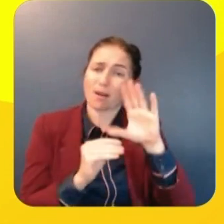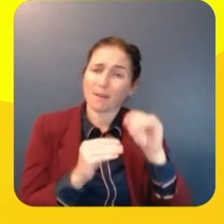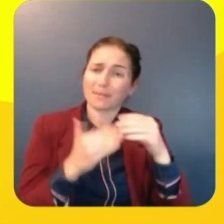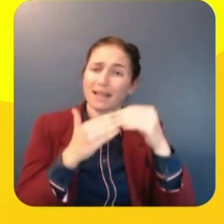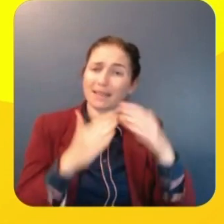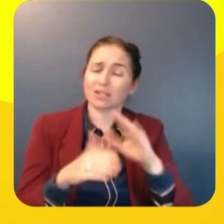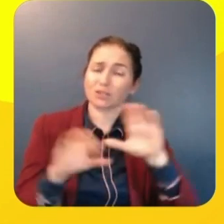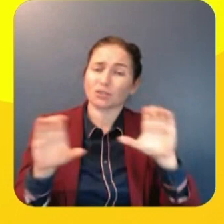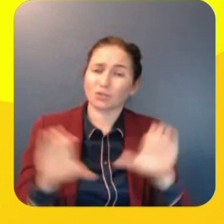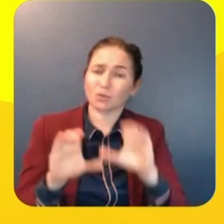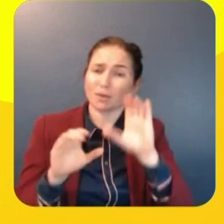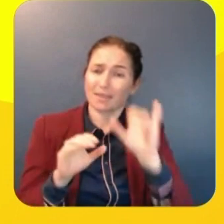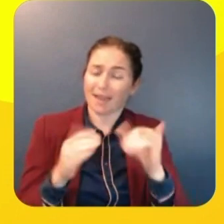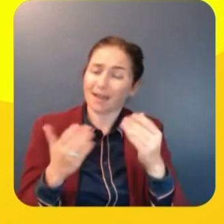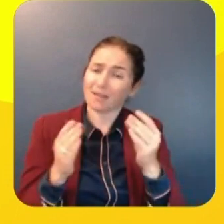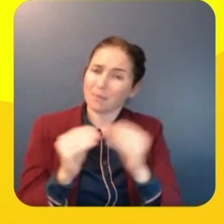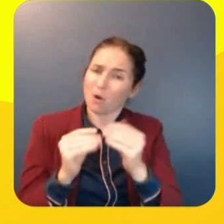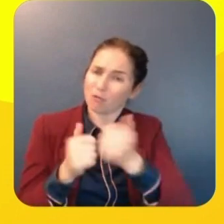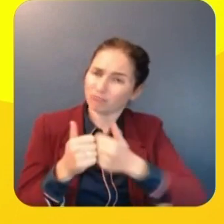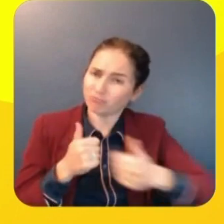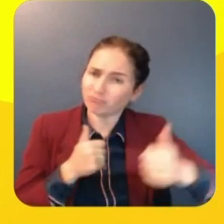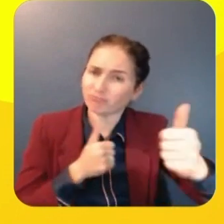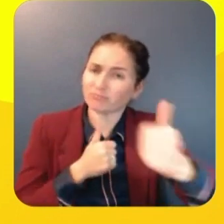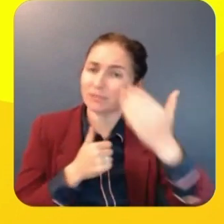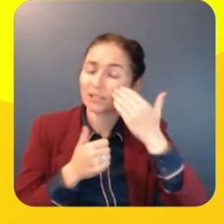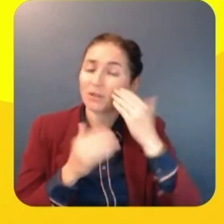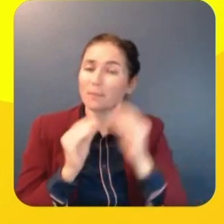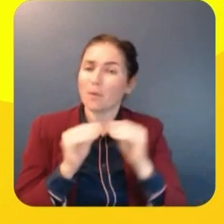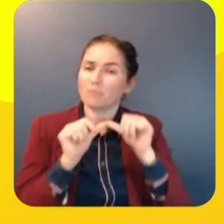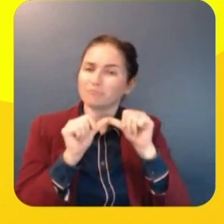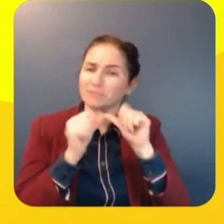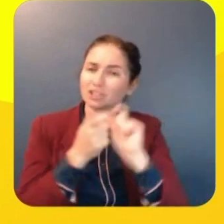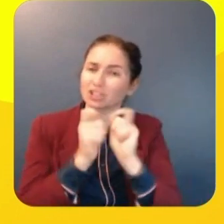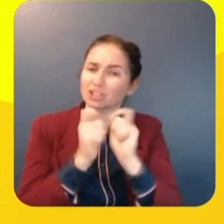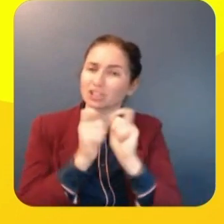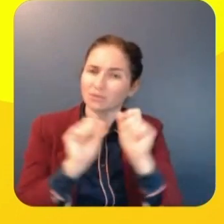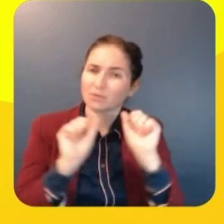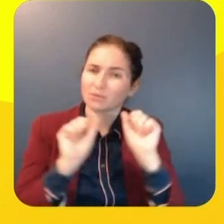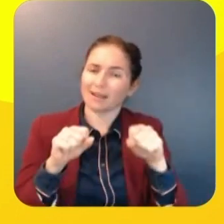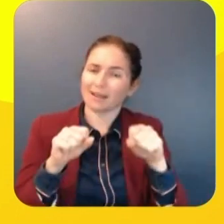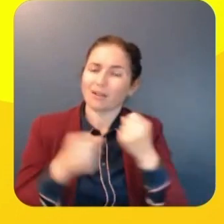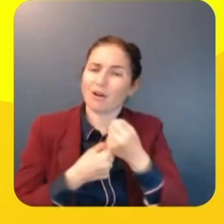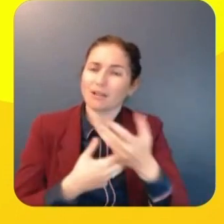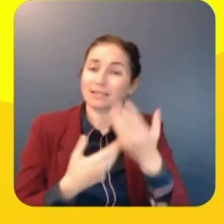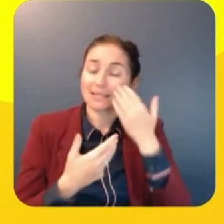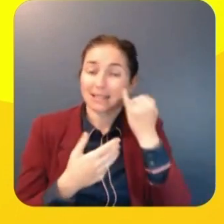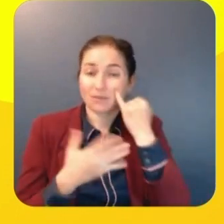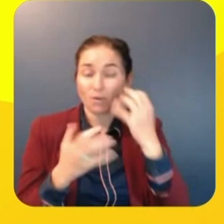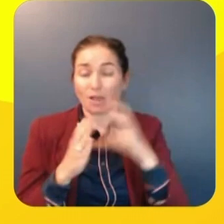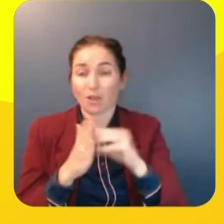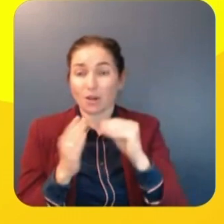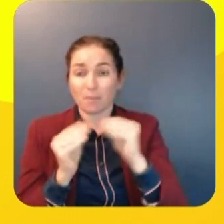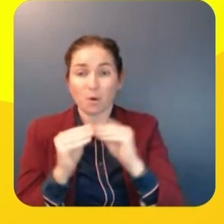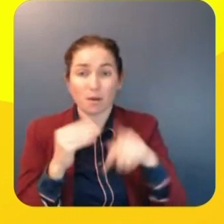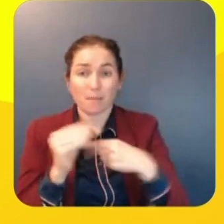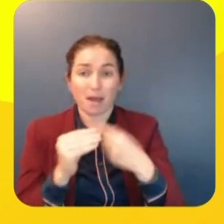the further we can go and the more sustainable change we can create. So if you want to learn more about anything we've talked about, hit us up on email,